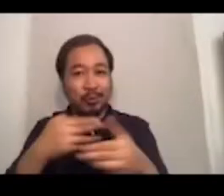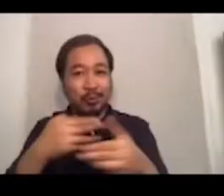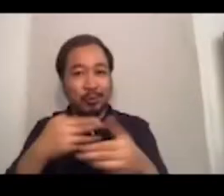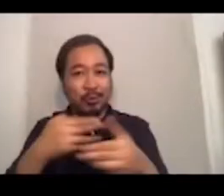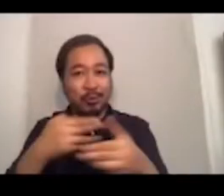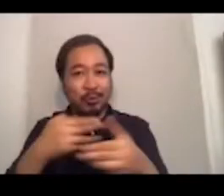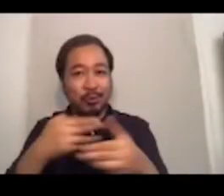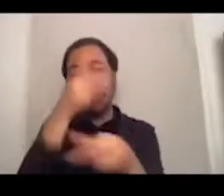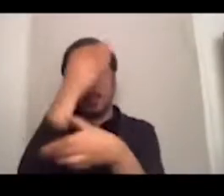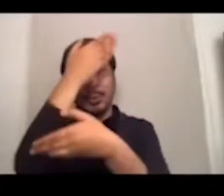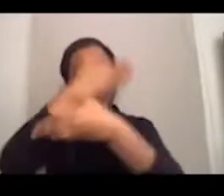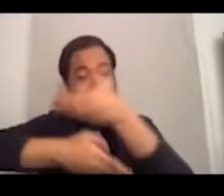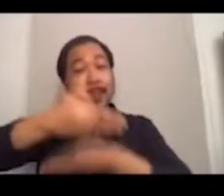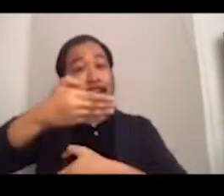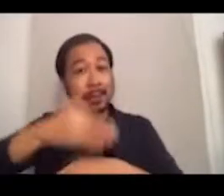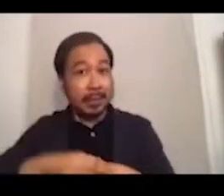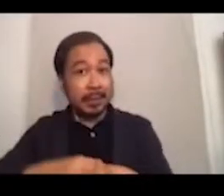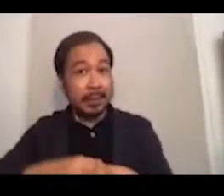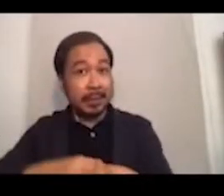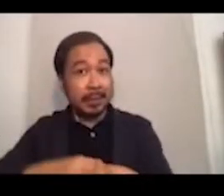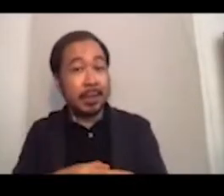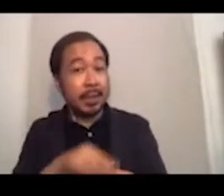on inclusive pandemic response,